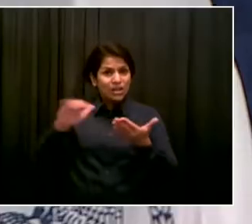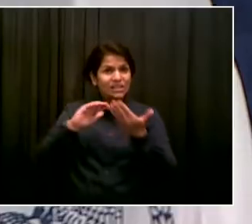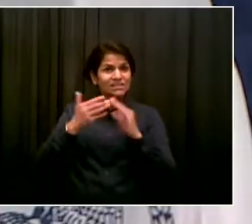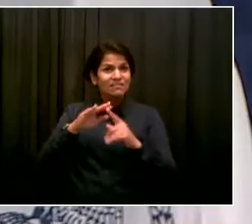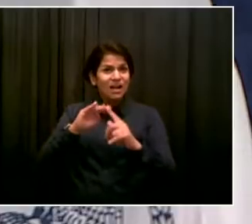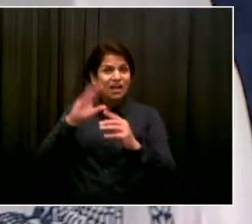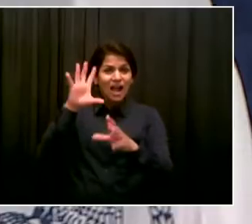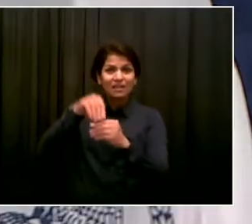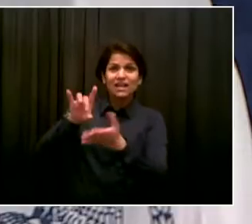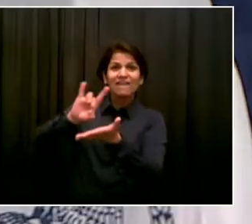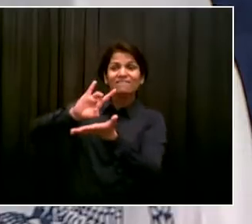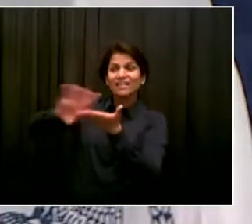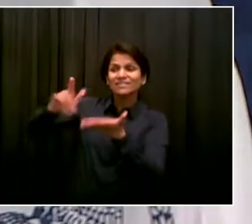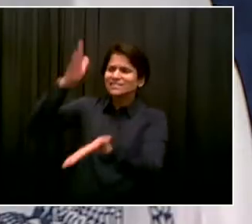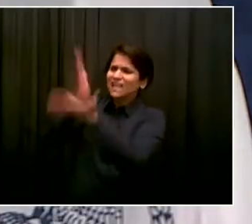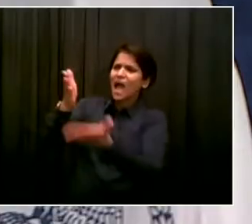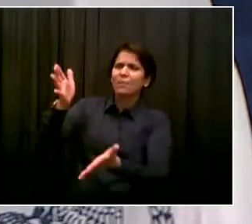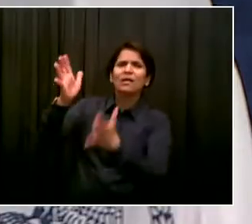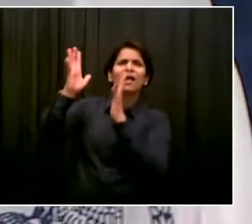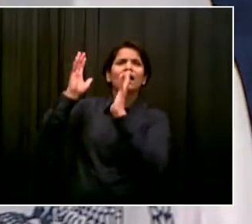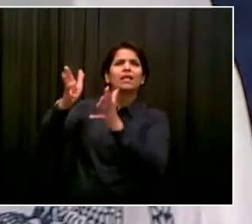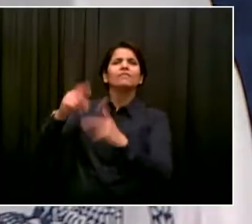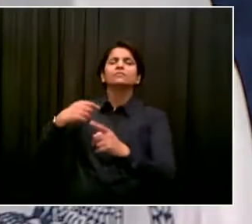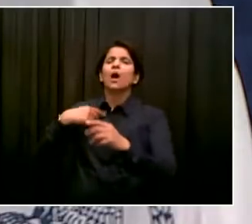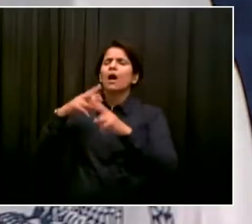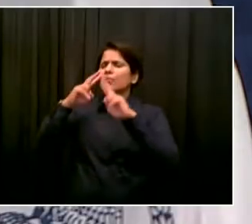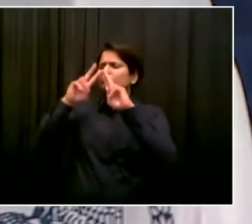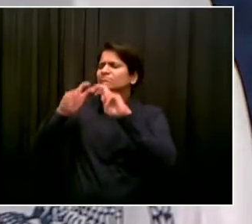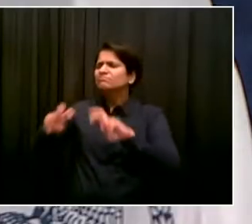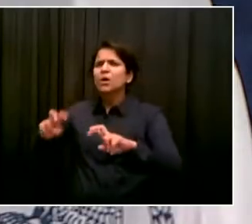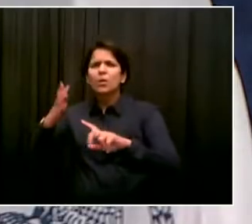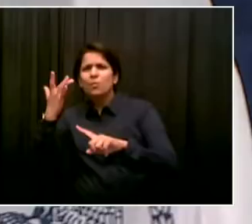THAT THE CITY CAN DO ON E TH EVICTION OR HELP THEM FIND A NEW